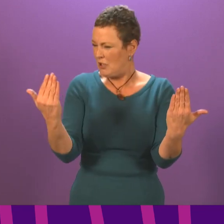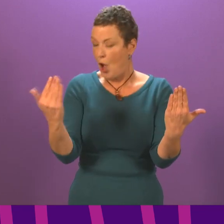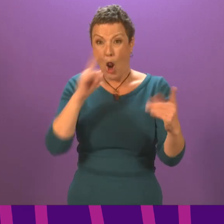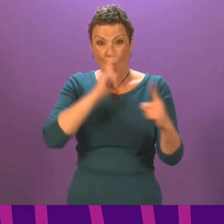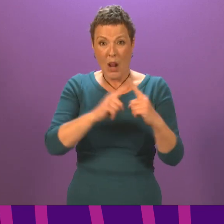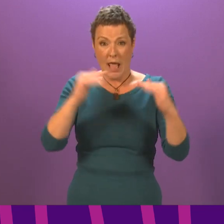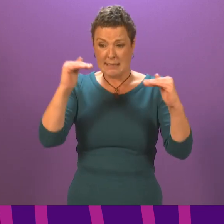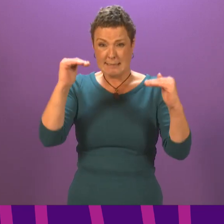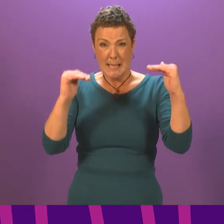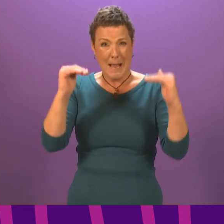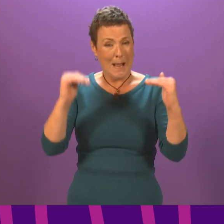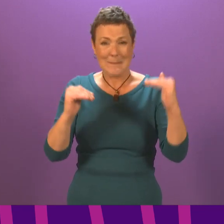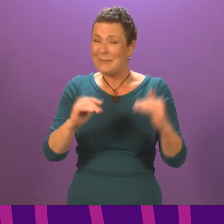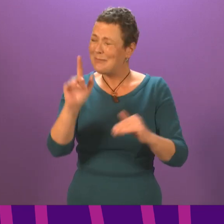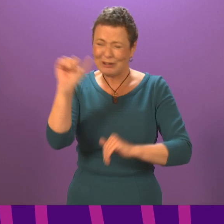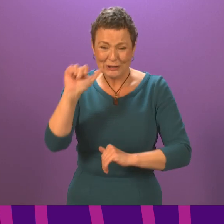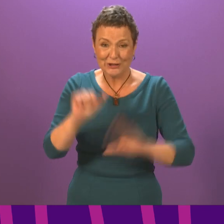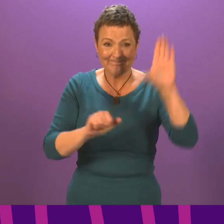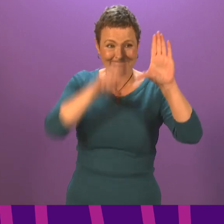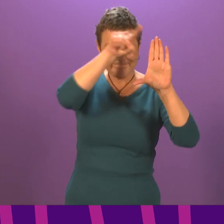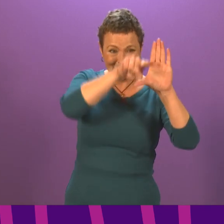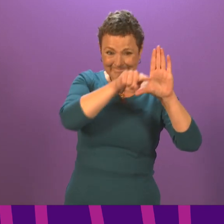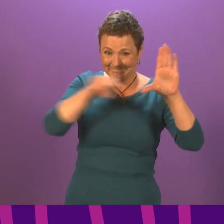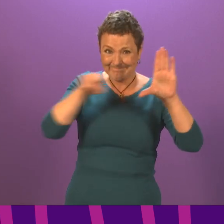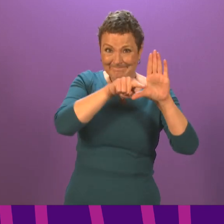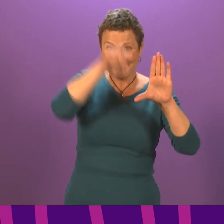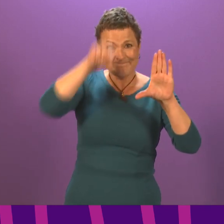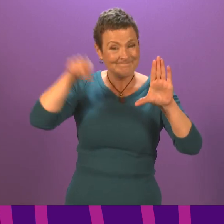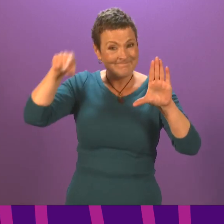take away from the fact that the different trajectories and experiences of those areas